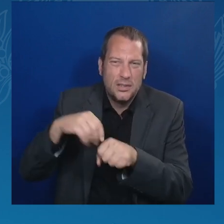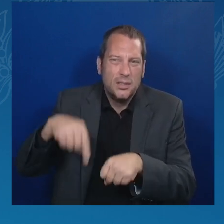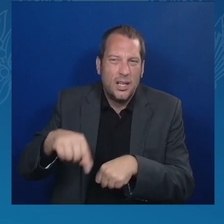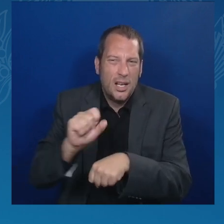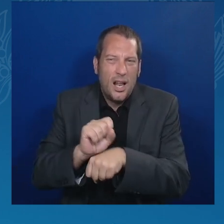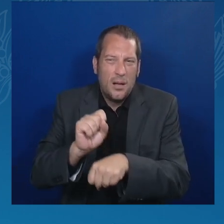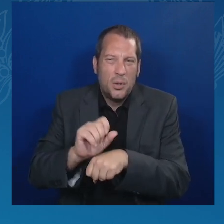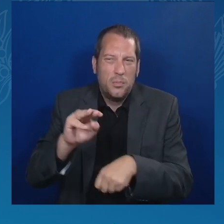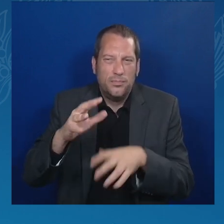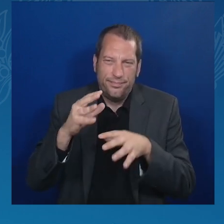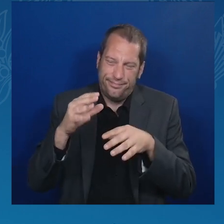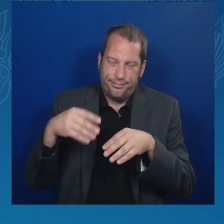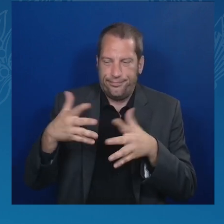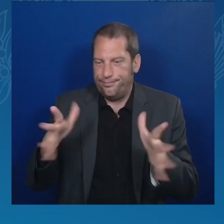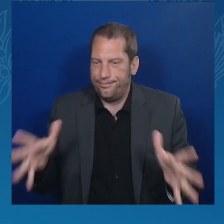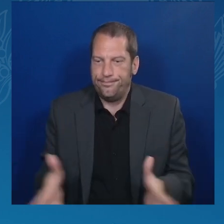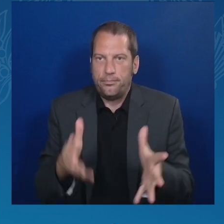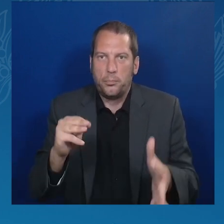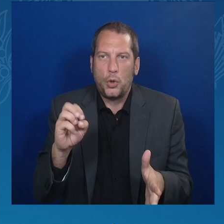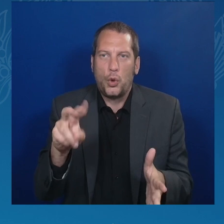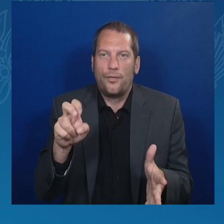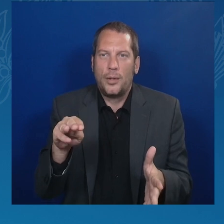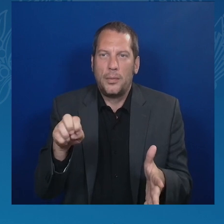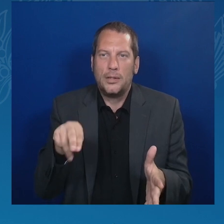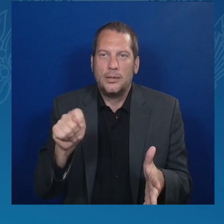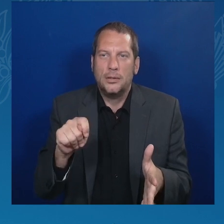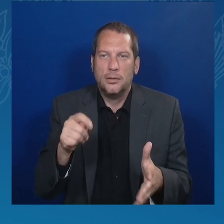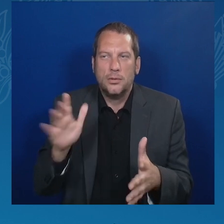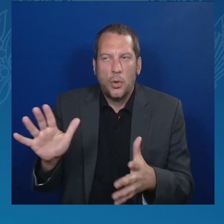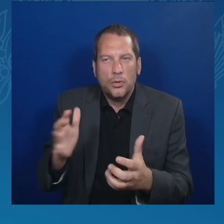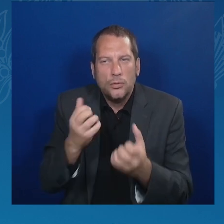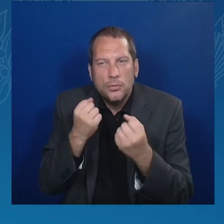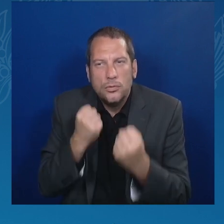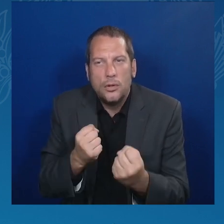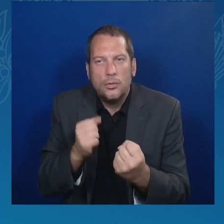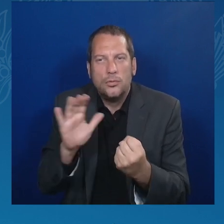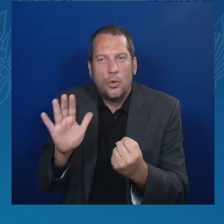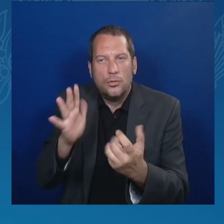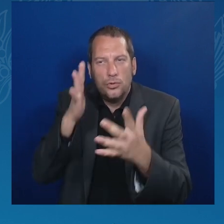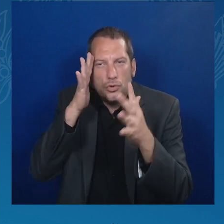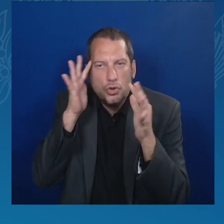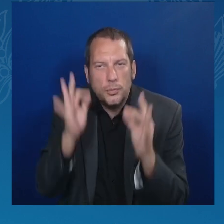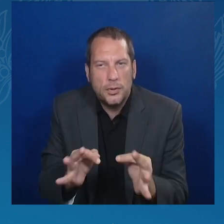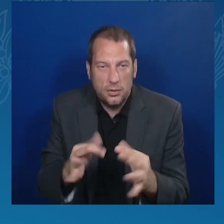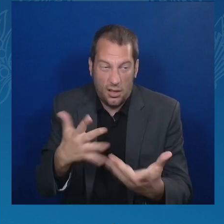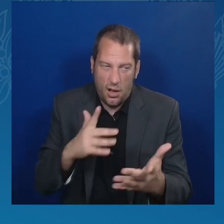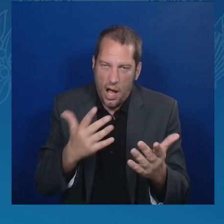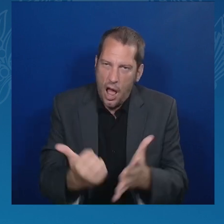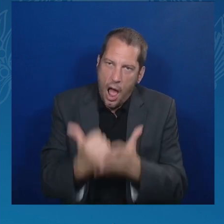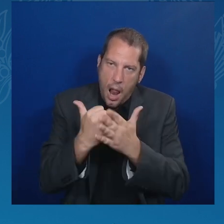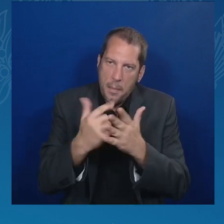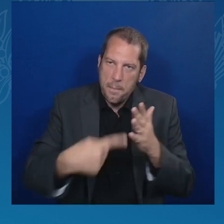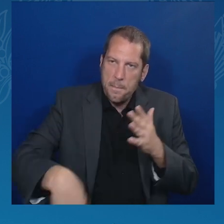And to President Gwen Mills --